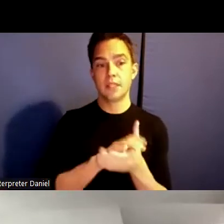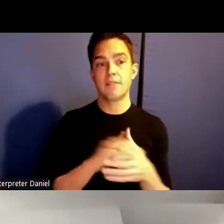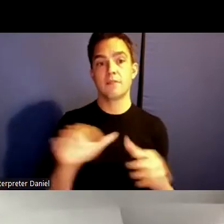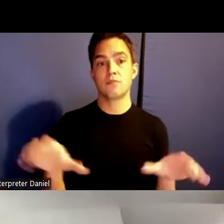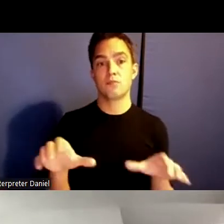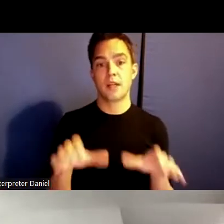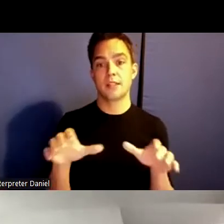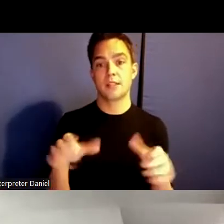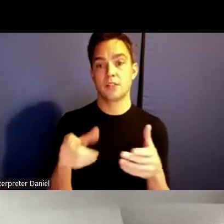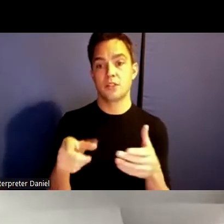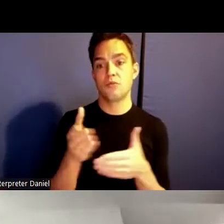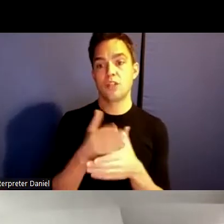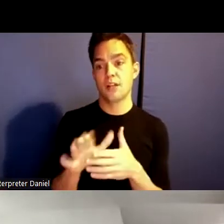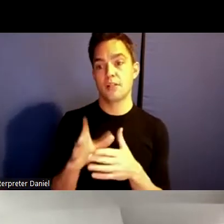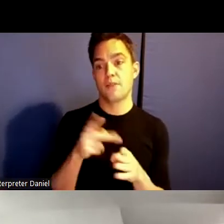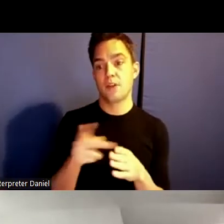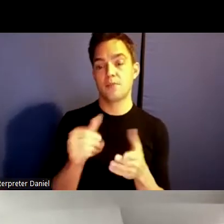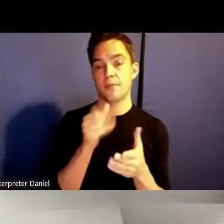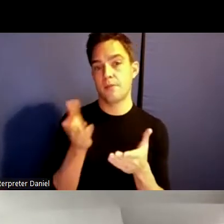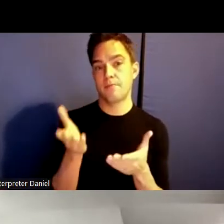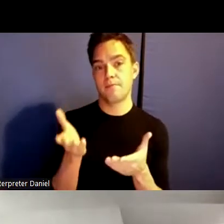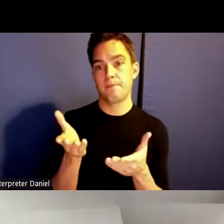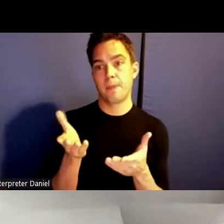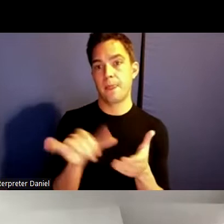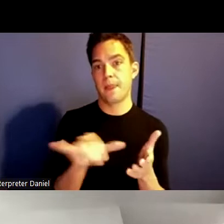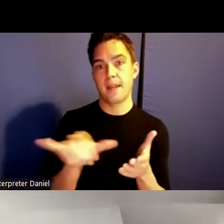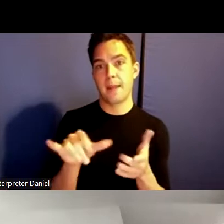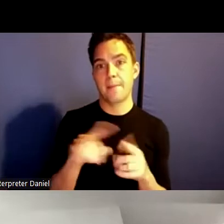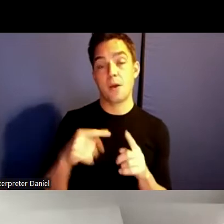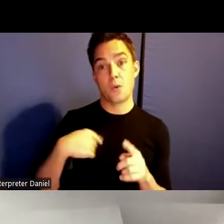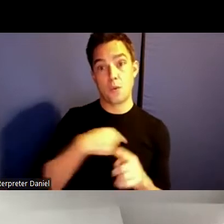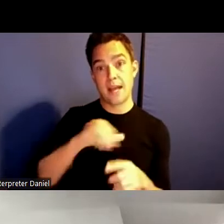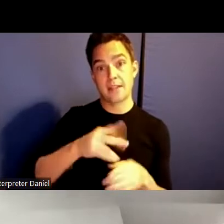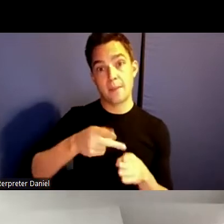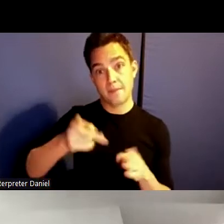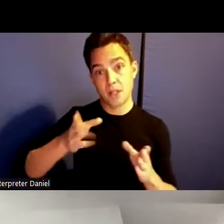share as a professional, we still as professionals, and